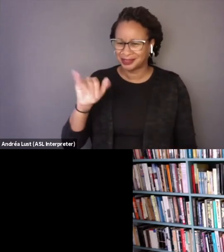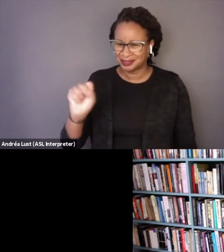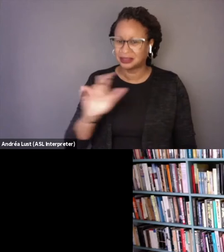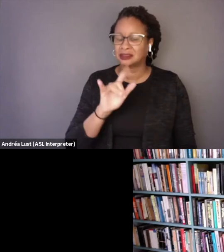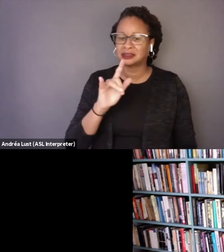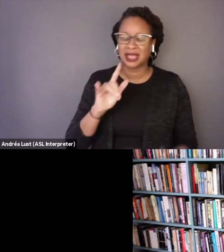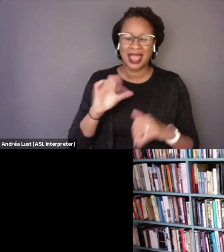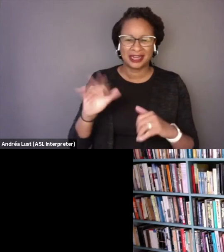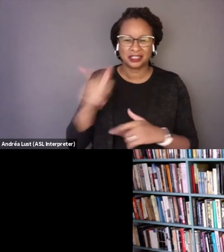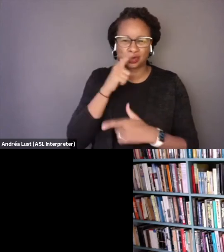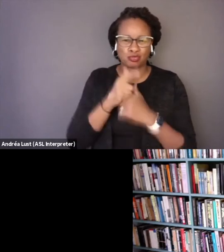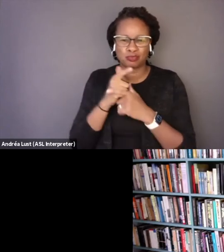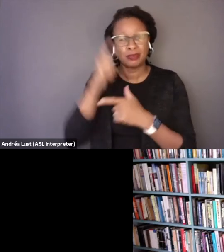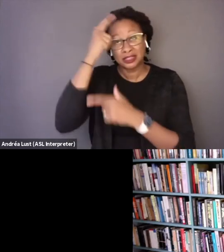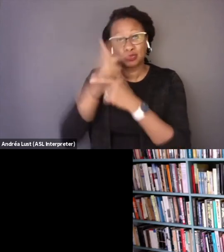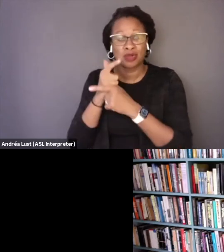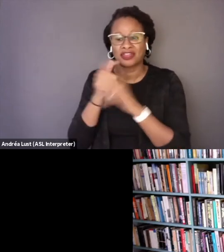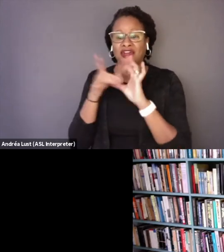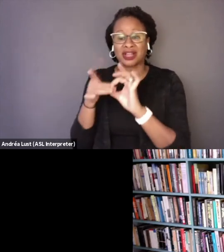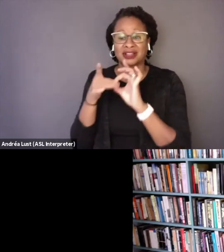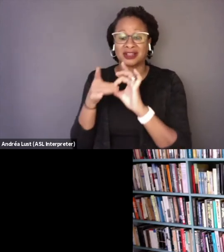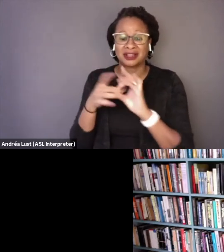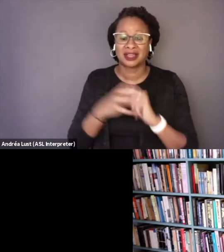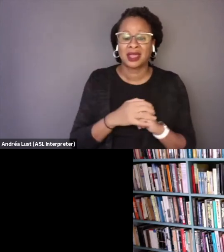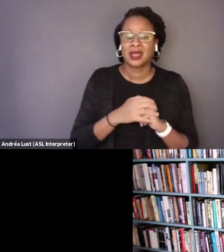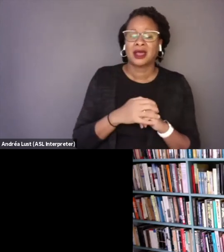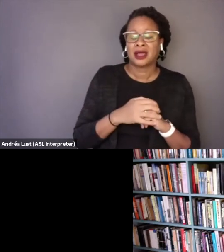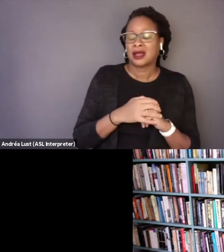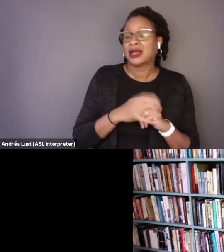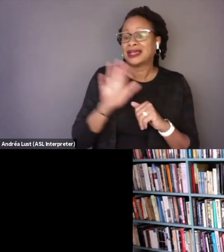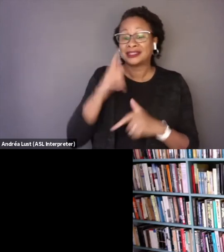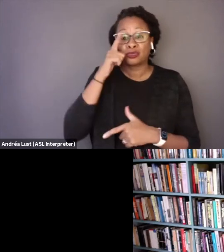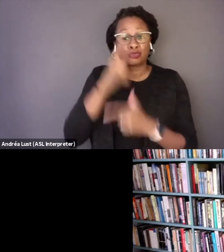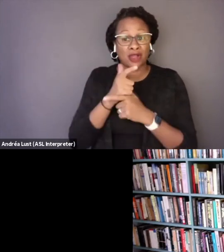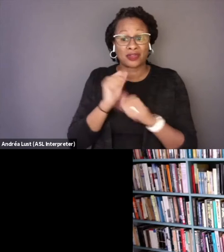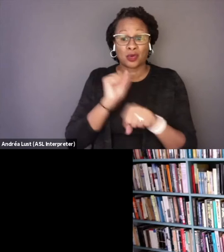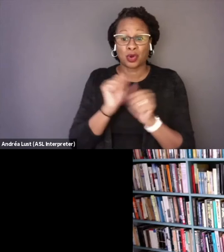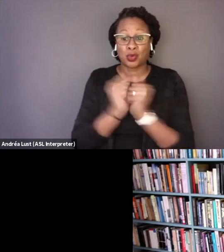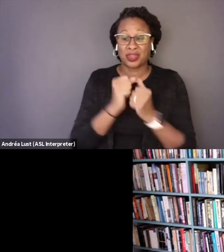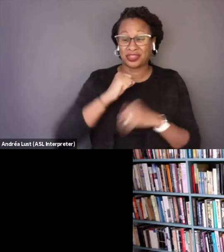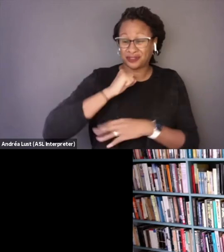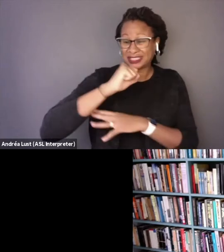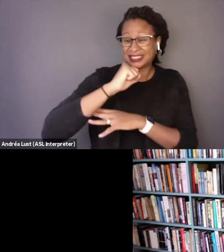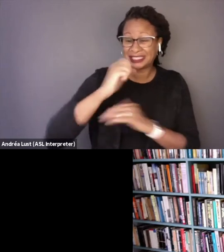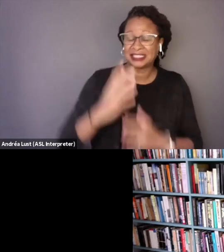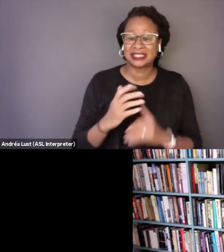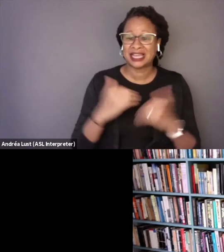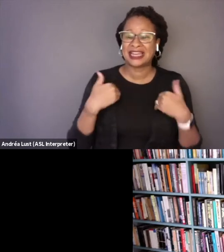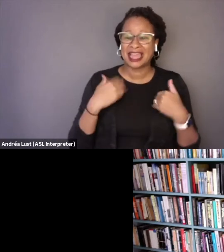That was really interesting. JYC worked with the resistance and he even has a great spy caper of breaking into an office and stealing papers